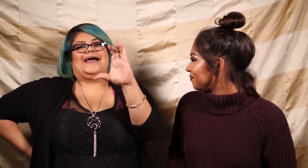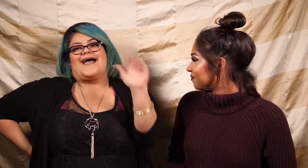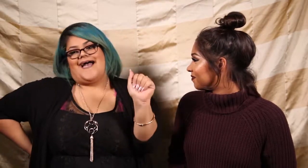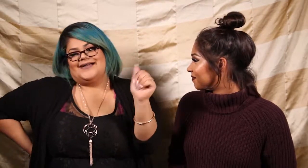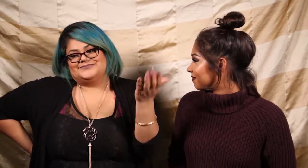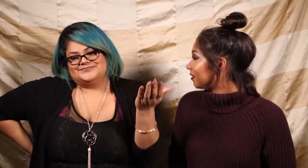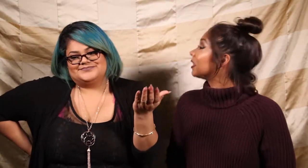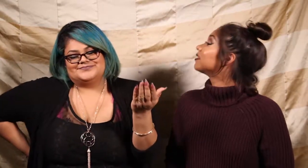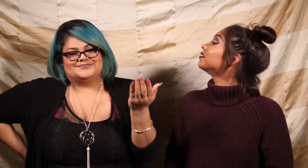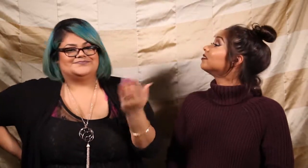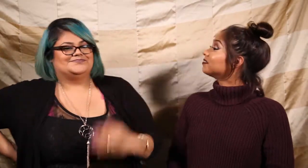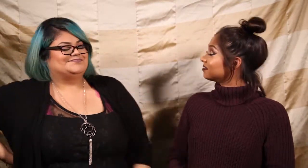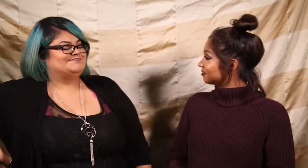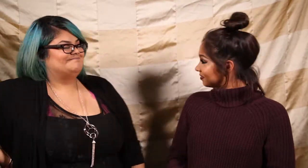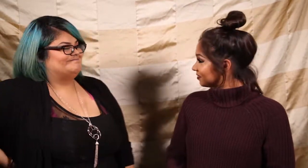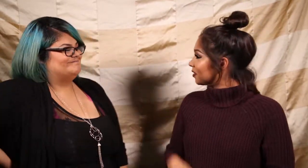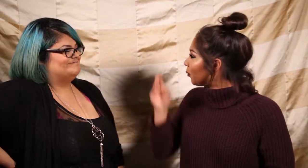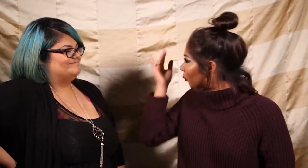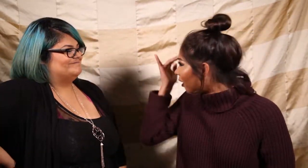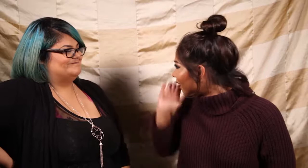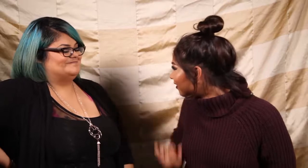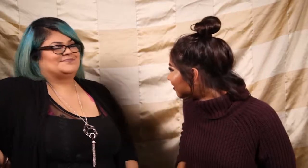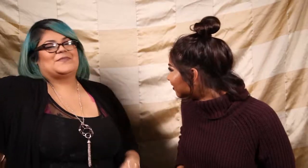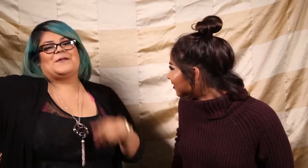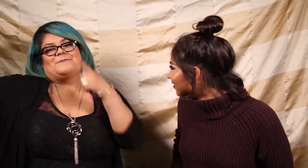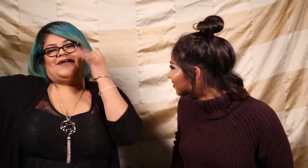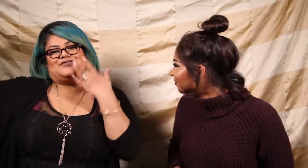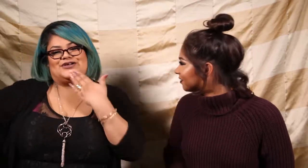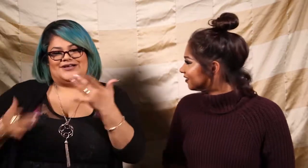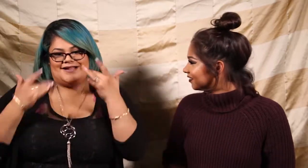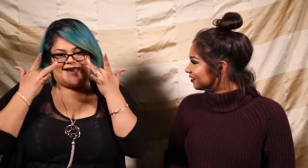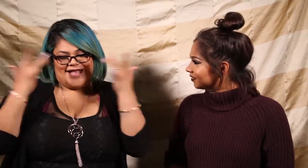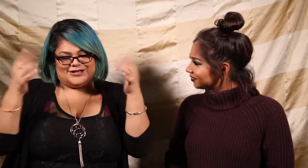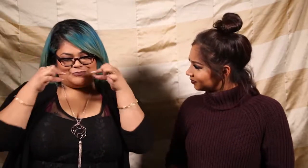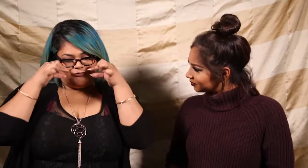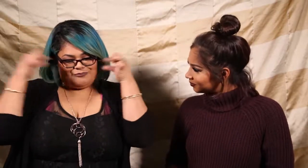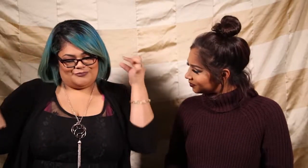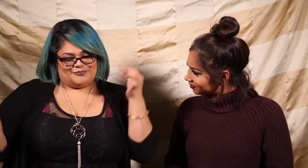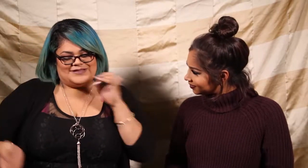BECCA! Why? because it have good highlight on cheek.. My favorite ever! i cant live without it